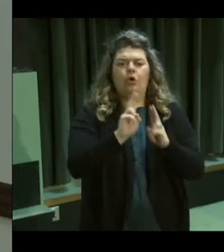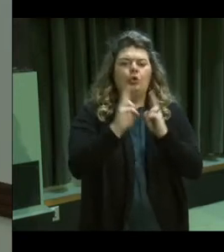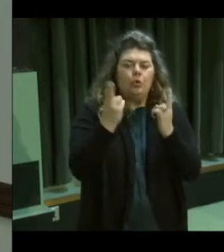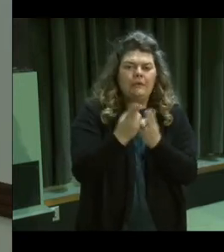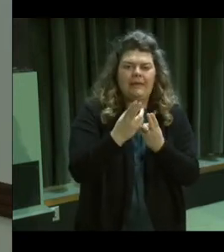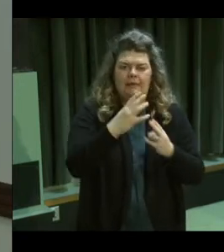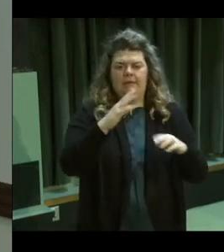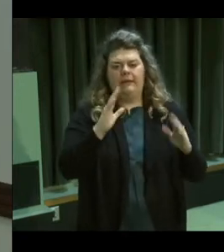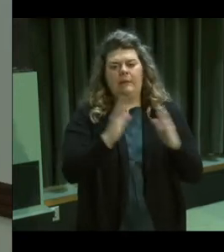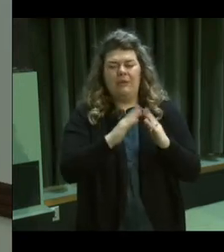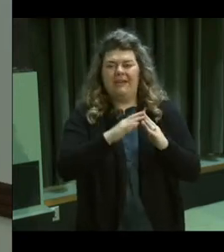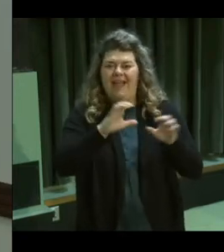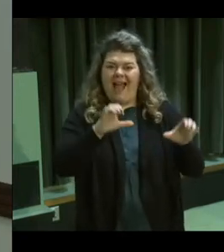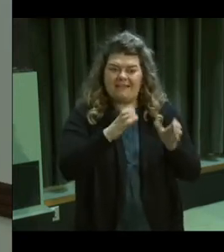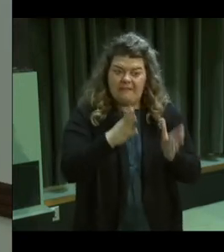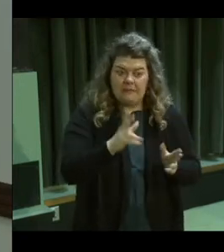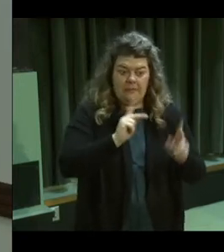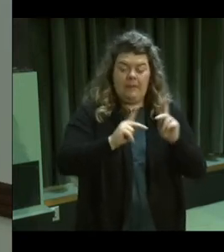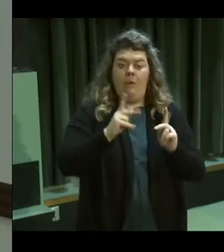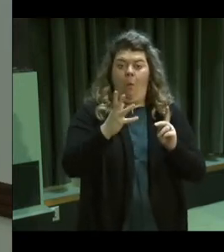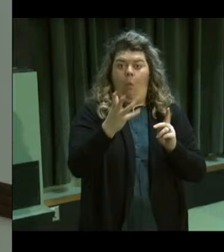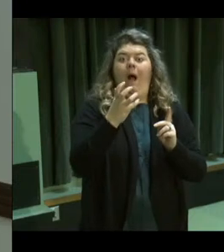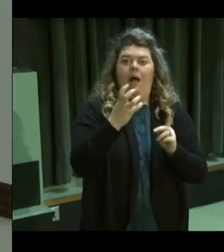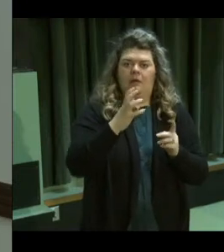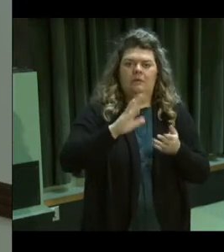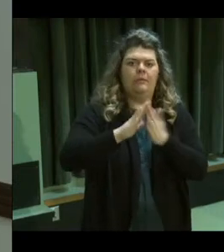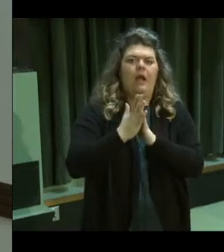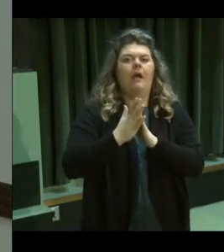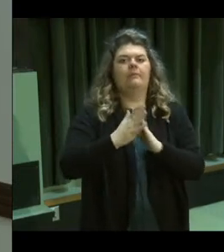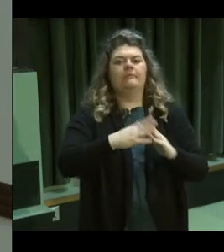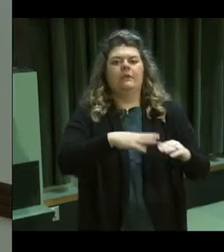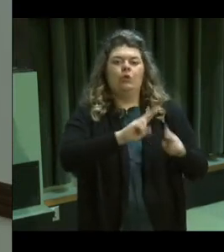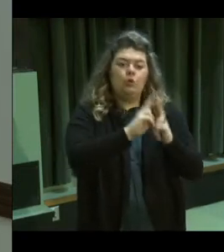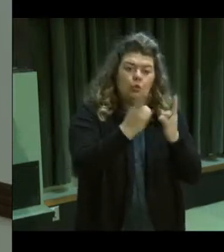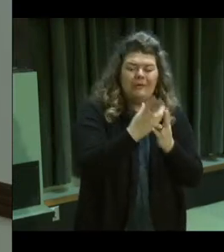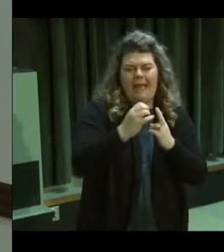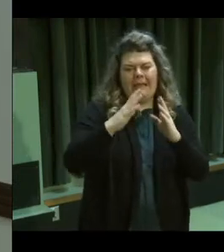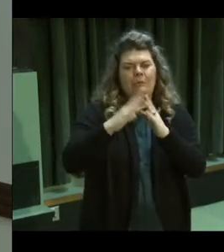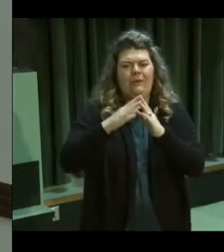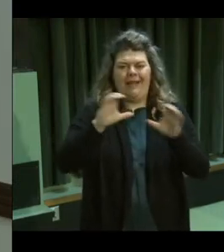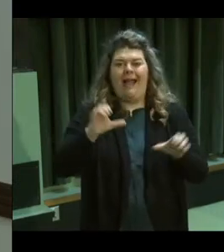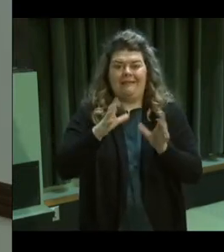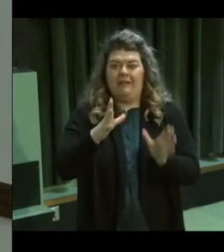community activists and those